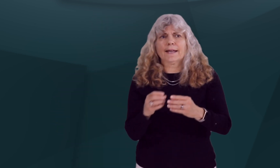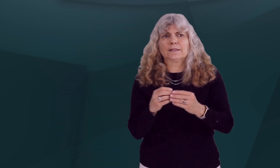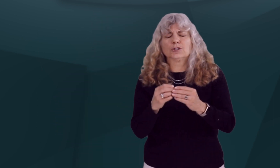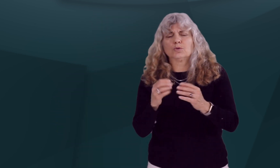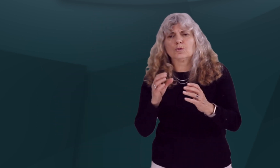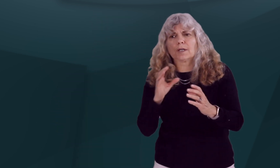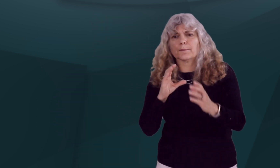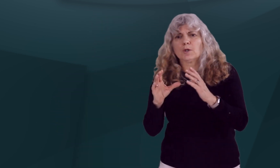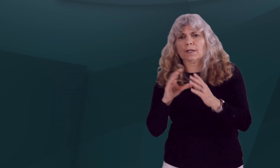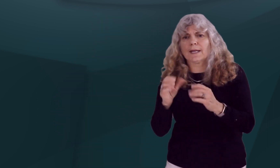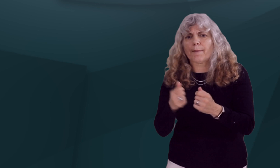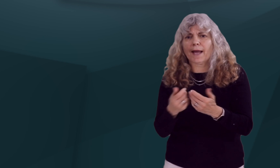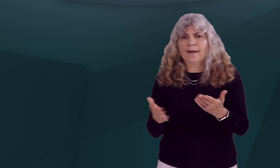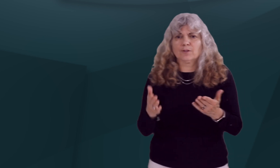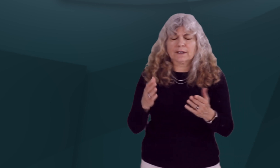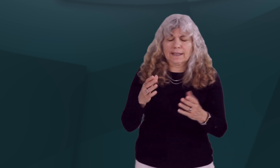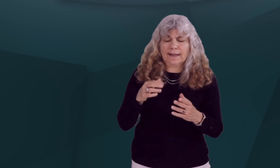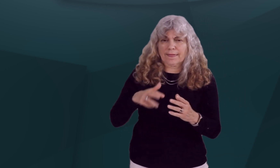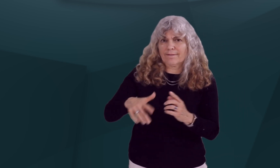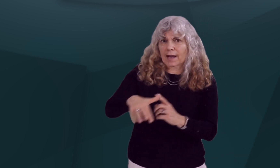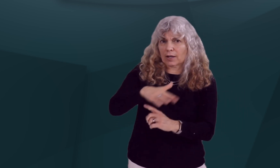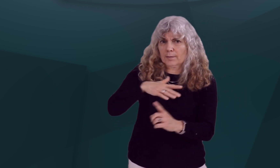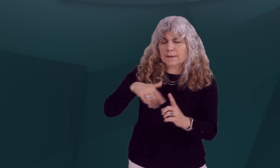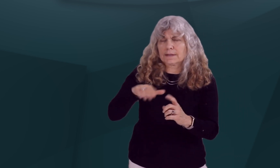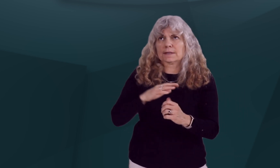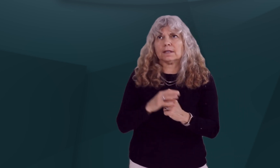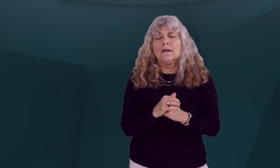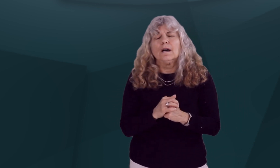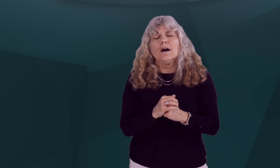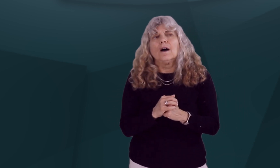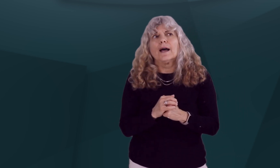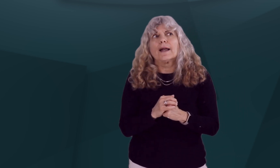I want to add to that, about communicating about everything in your environment.